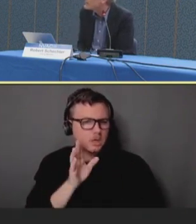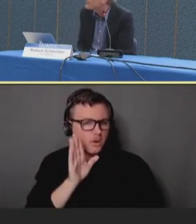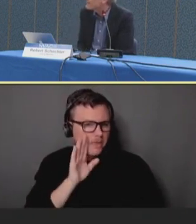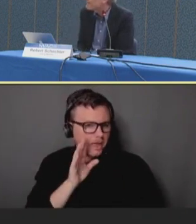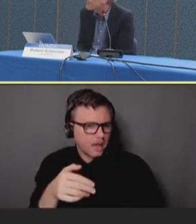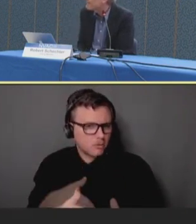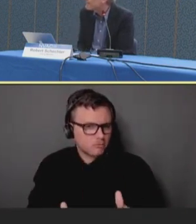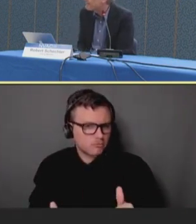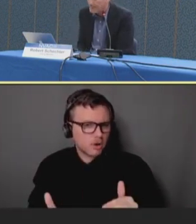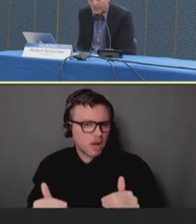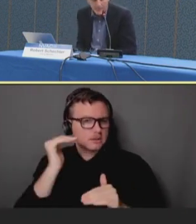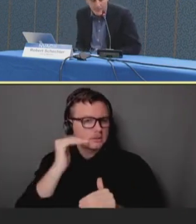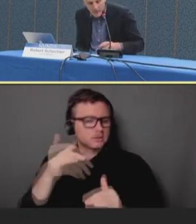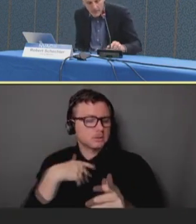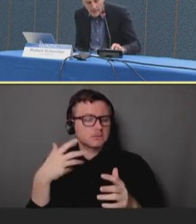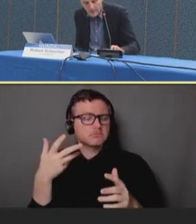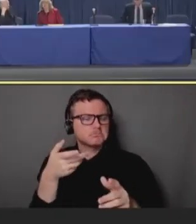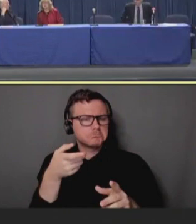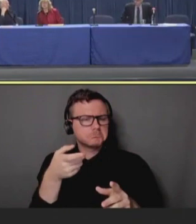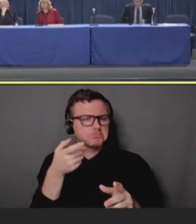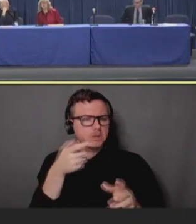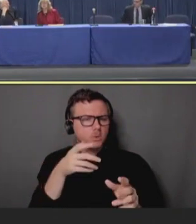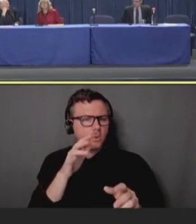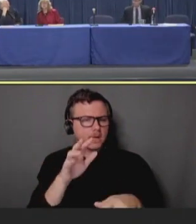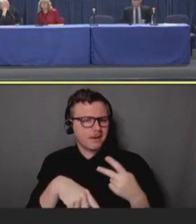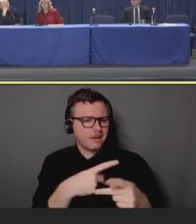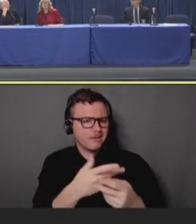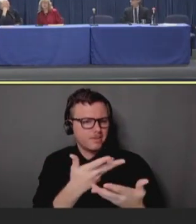Patricia Schnabel Ruppert: As far as the hesitancy?